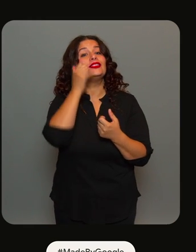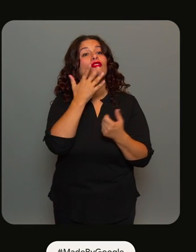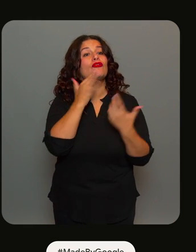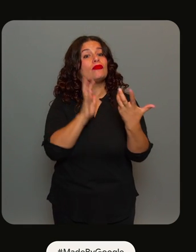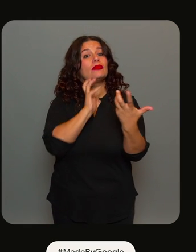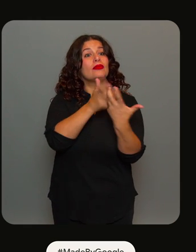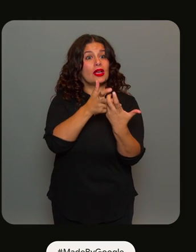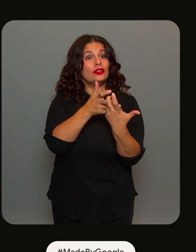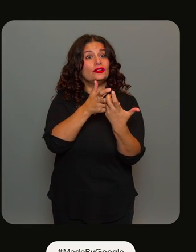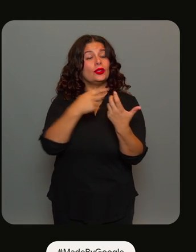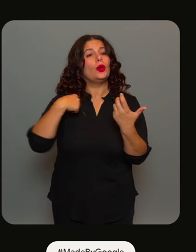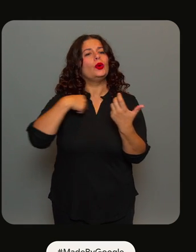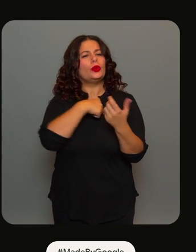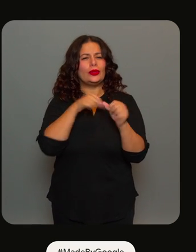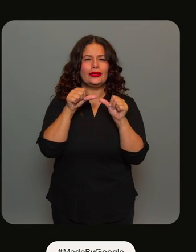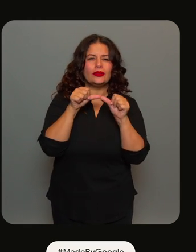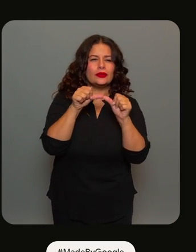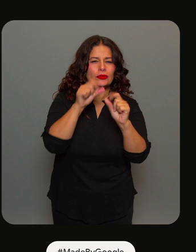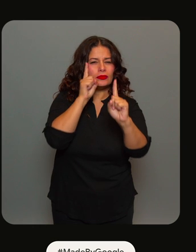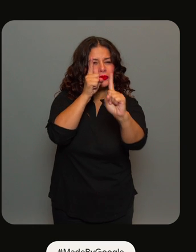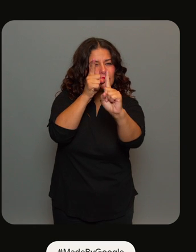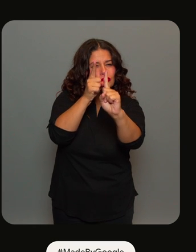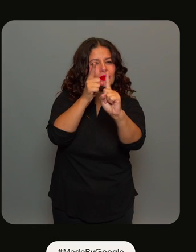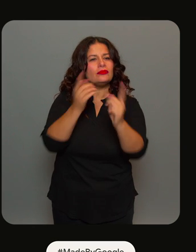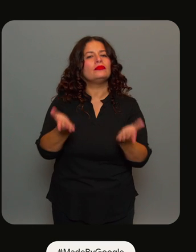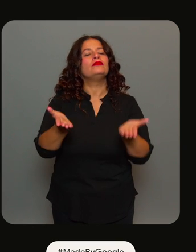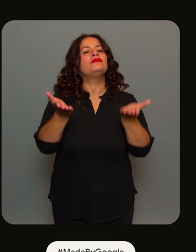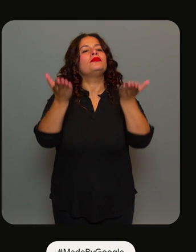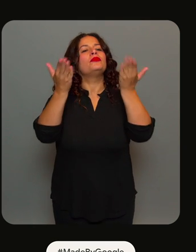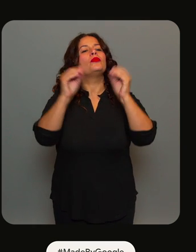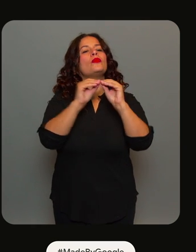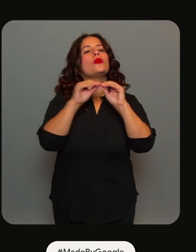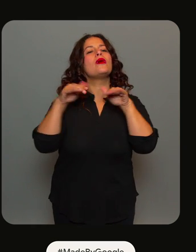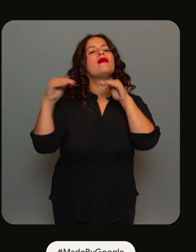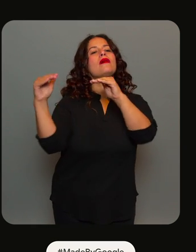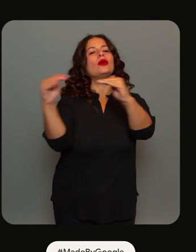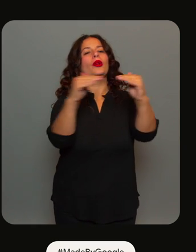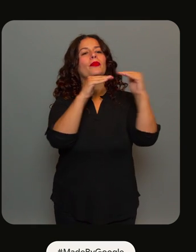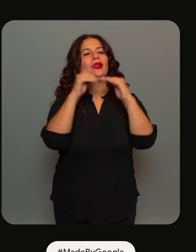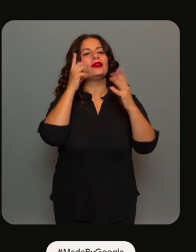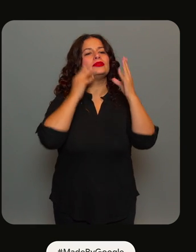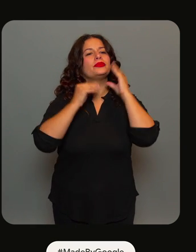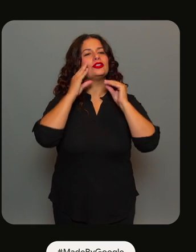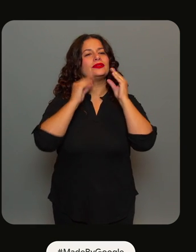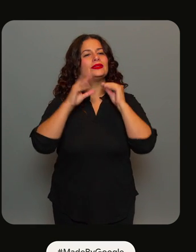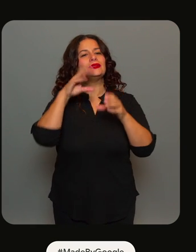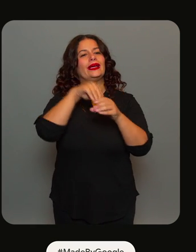our ongoing mission to build a more equitable experience across our camera.